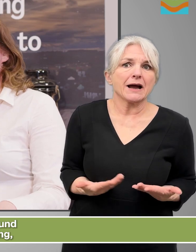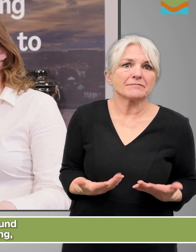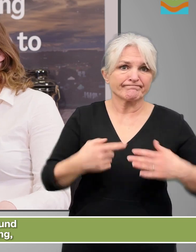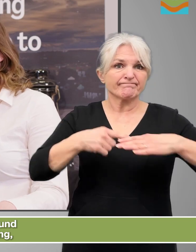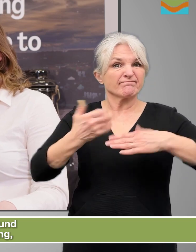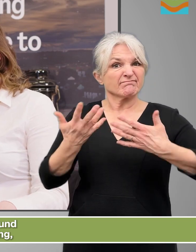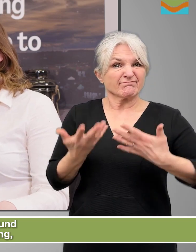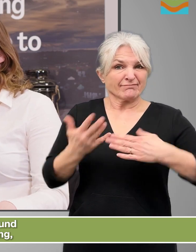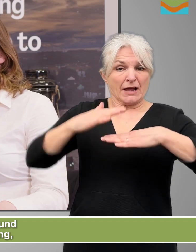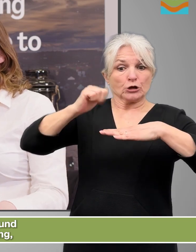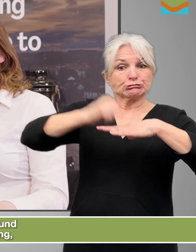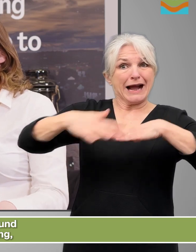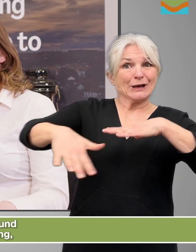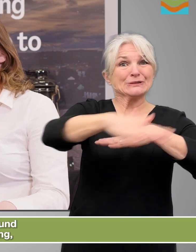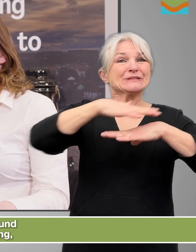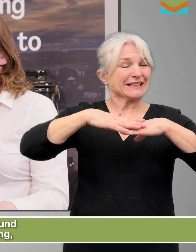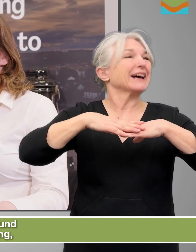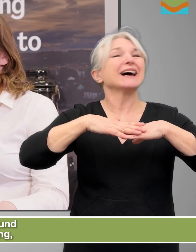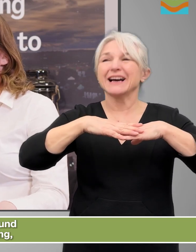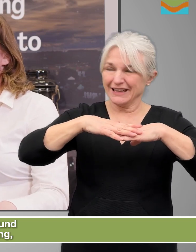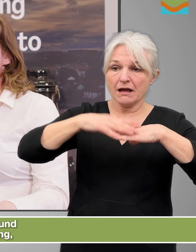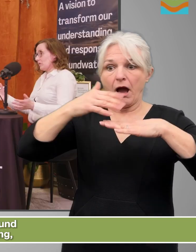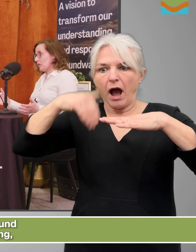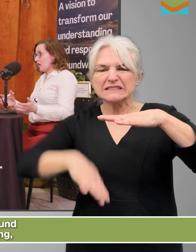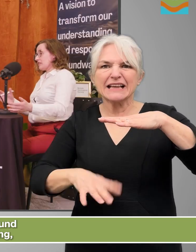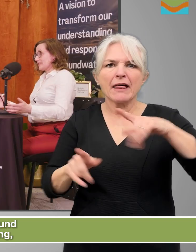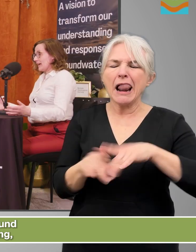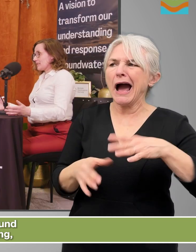So there are questions around how with our understanding,